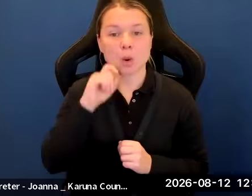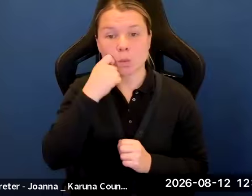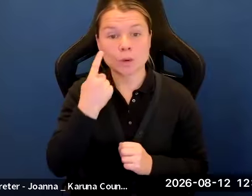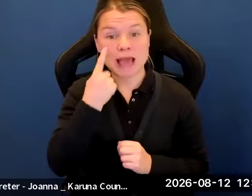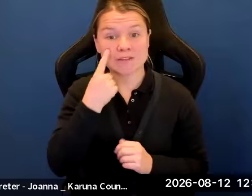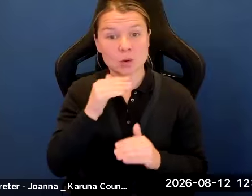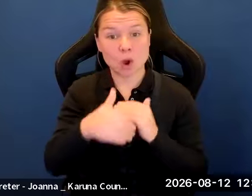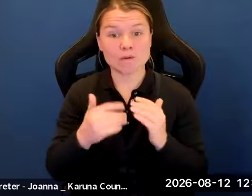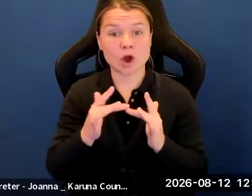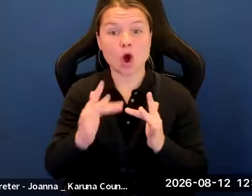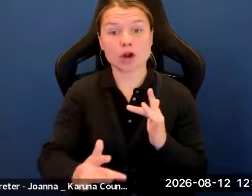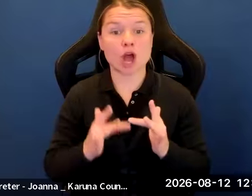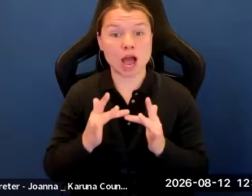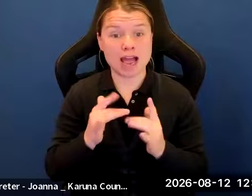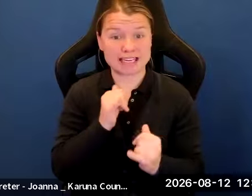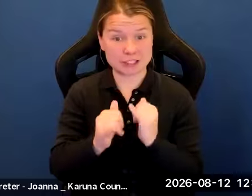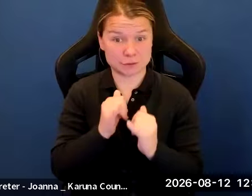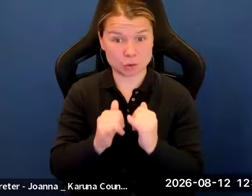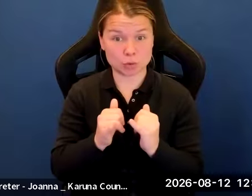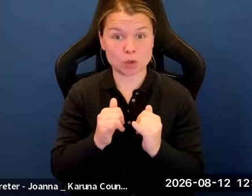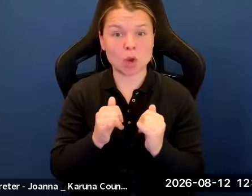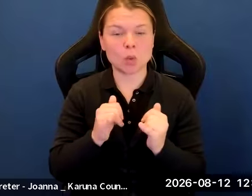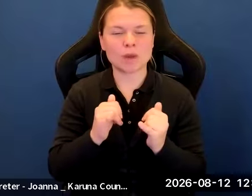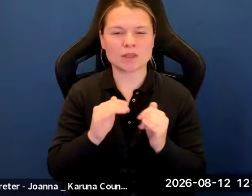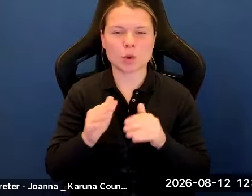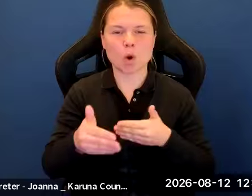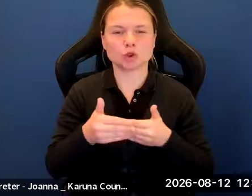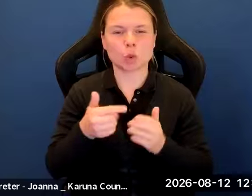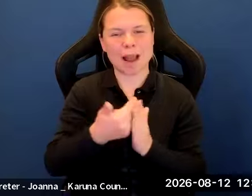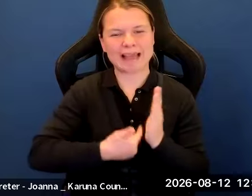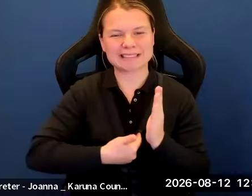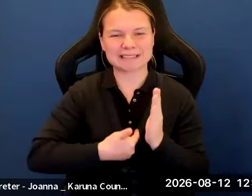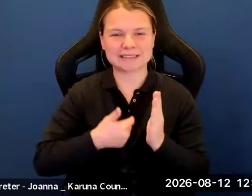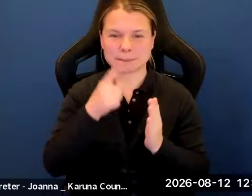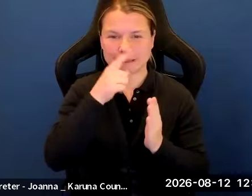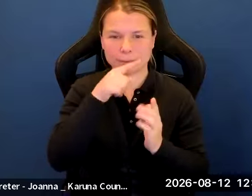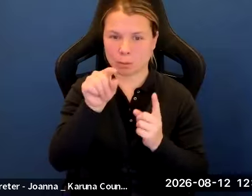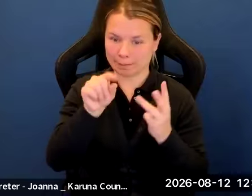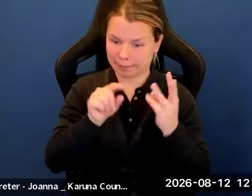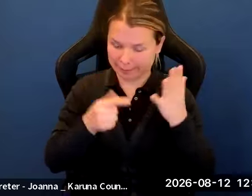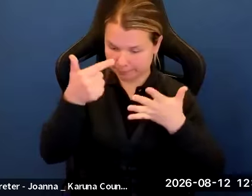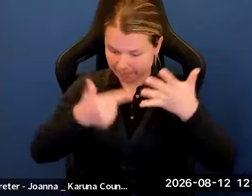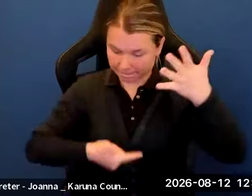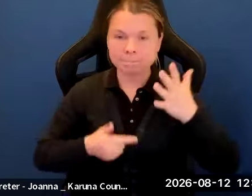the end of September and early October. We will be looking to do online interviews with short listed candidates in